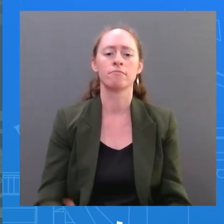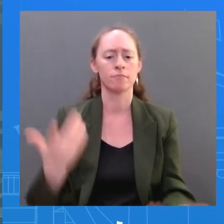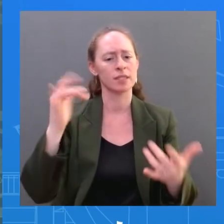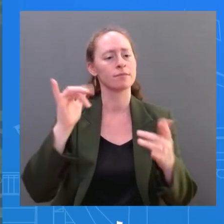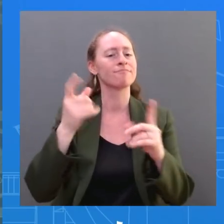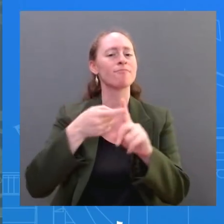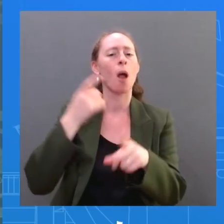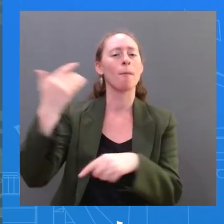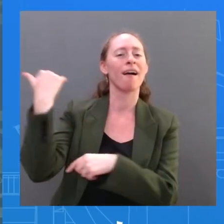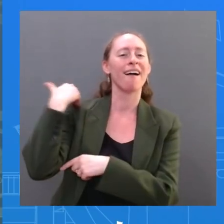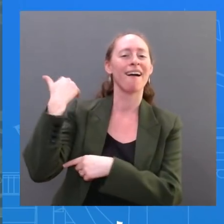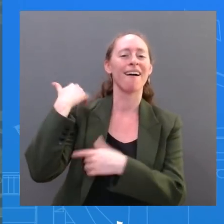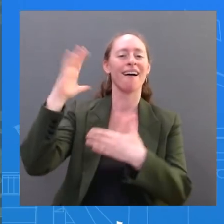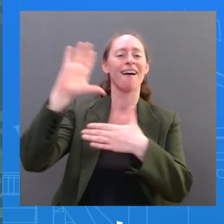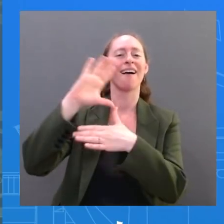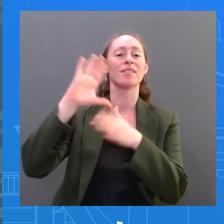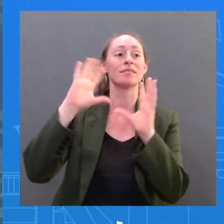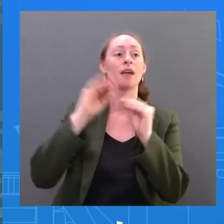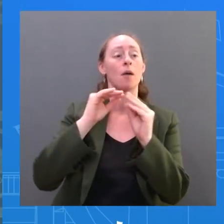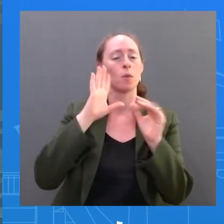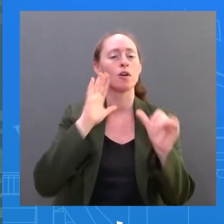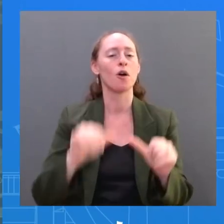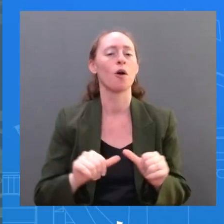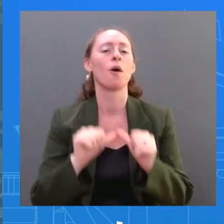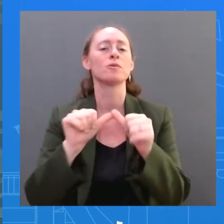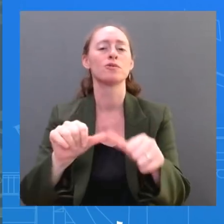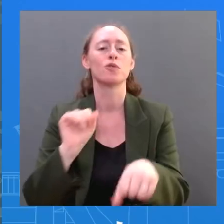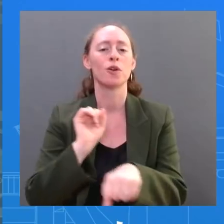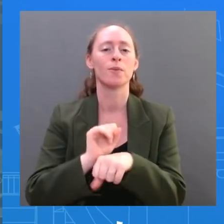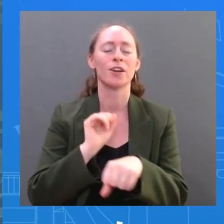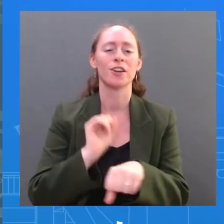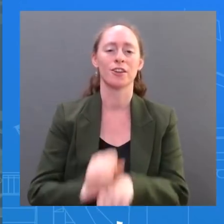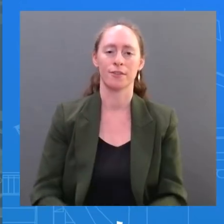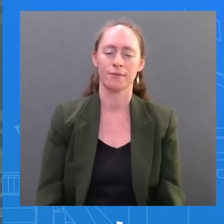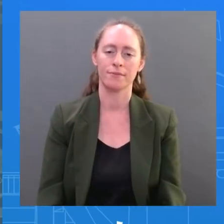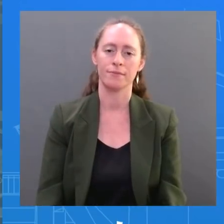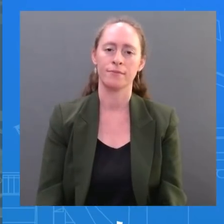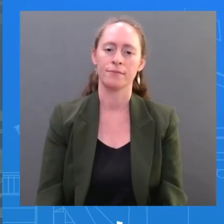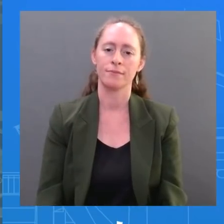not too long ago, just a few short weeks ago. They will discuss a broad and deep agenda,